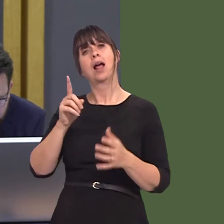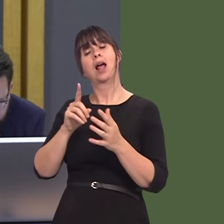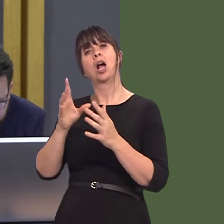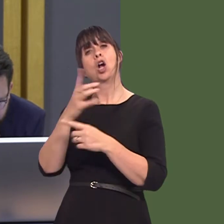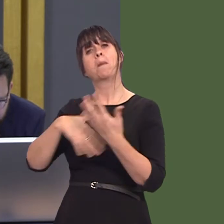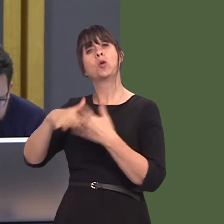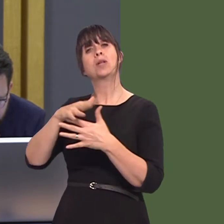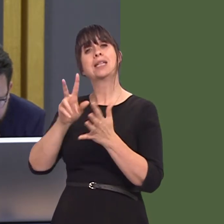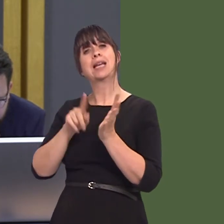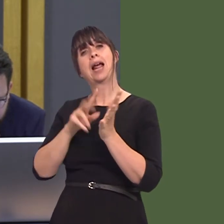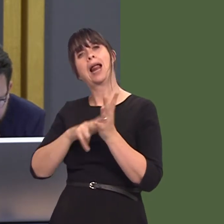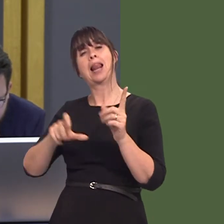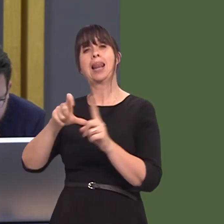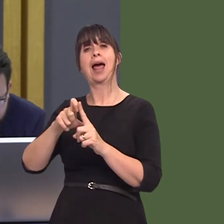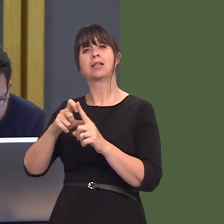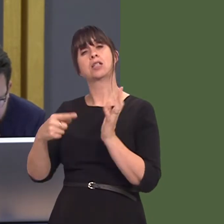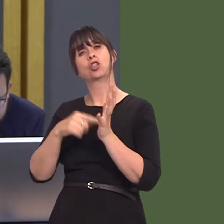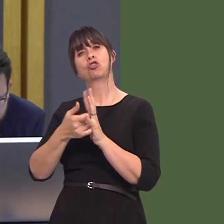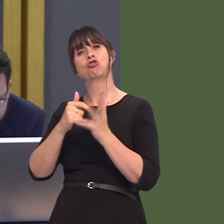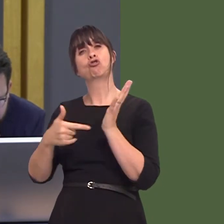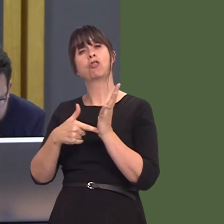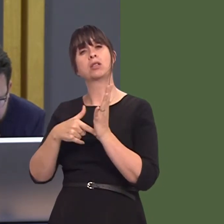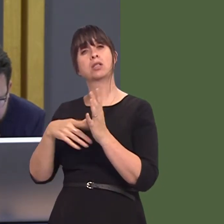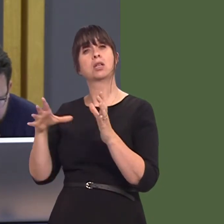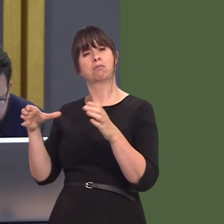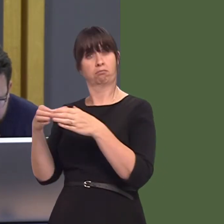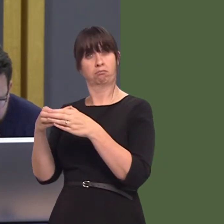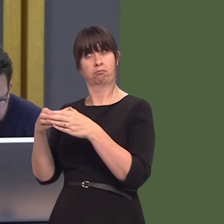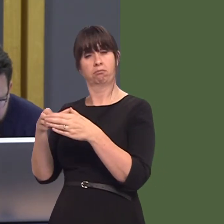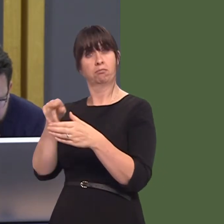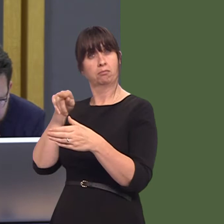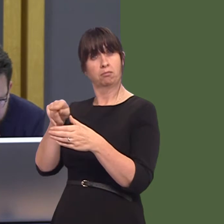model within Wales, and there have been many very good, but relatively small-scale, examples,